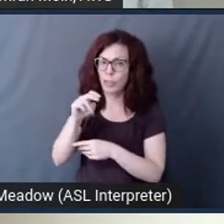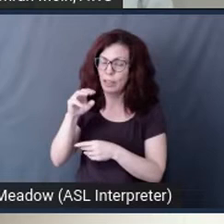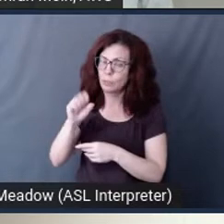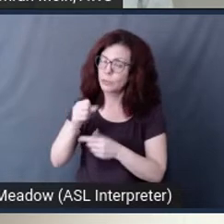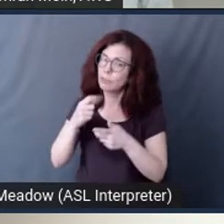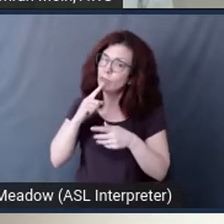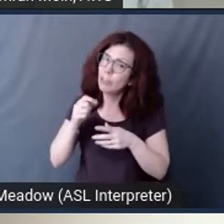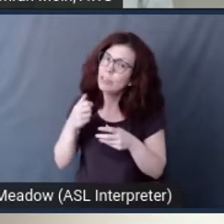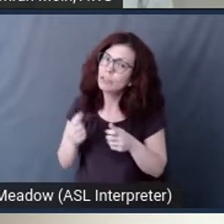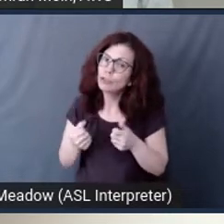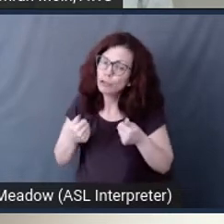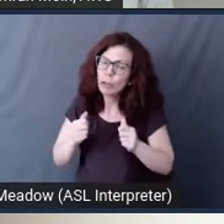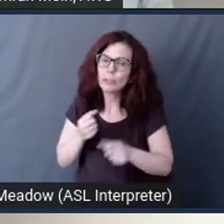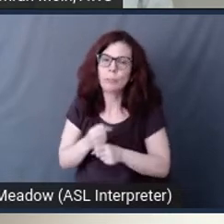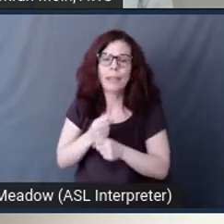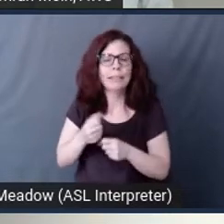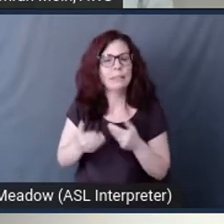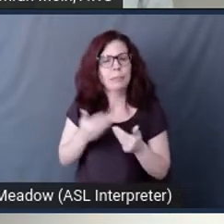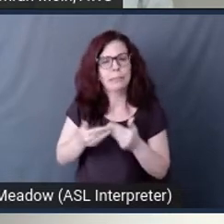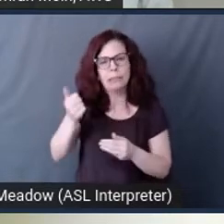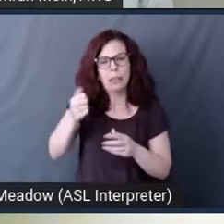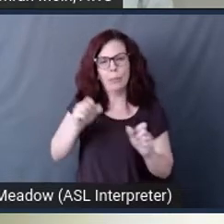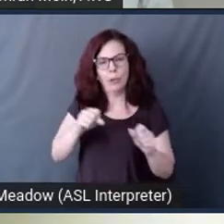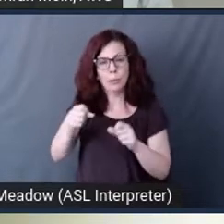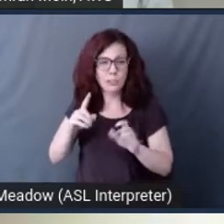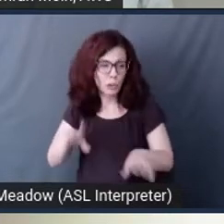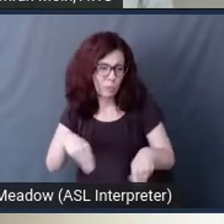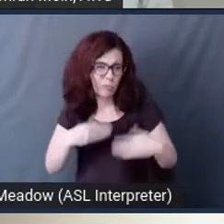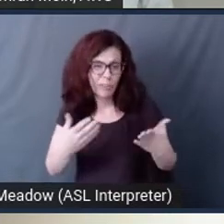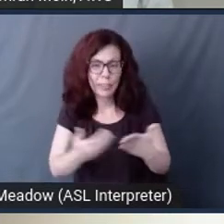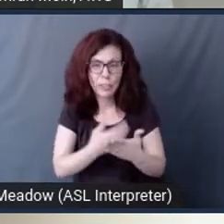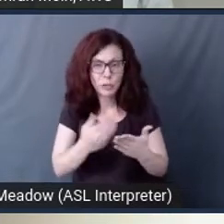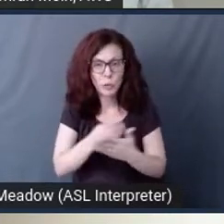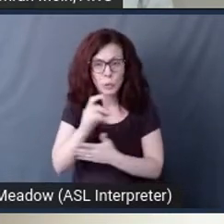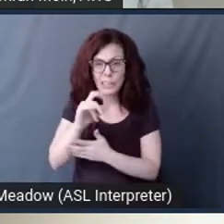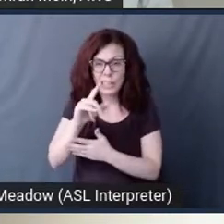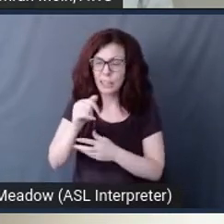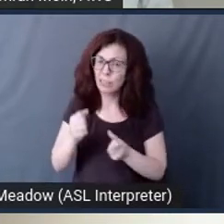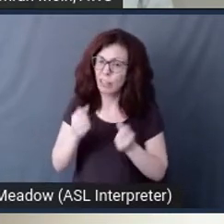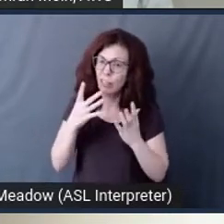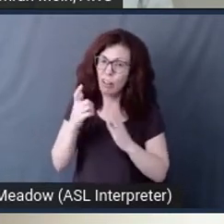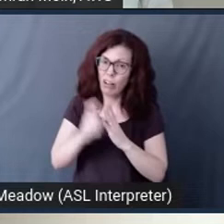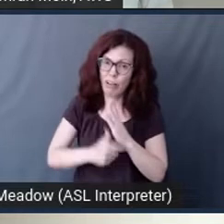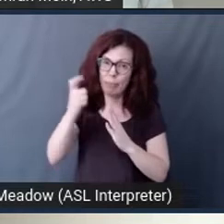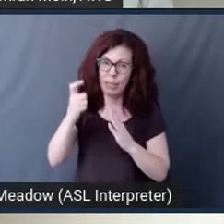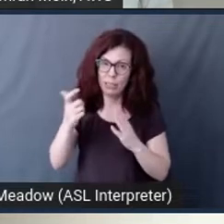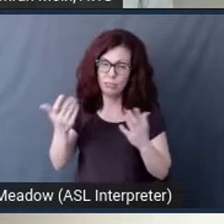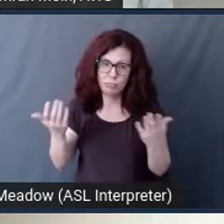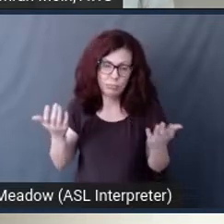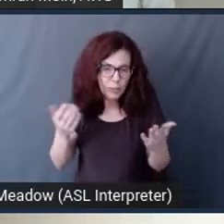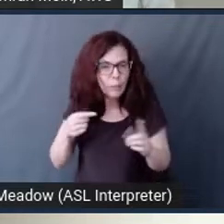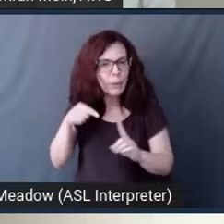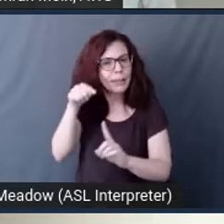you just need to provide your new data, and a lot of it is automated. Of course, having that level of machine learning experience